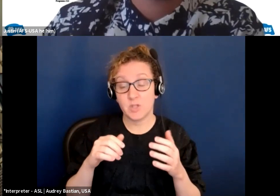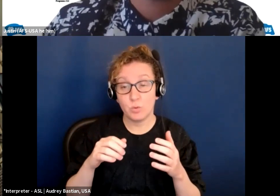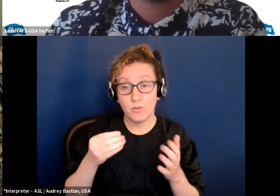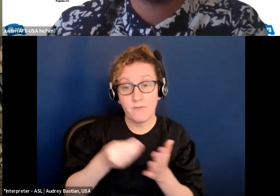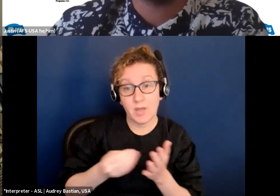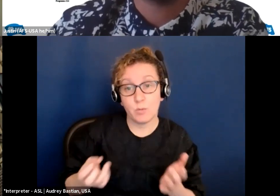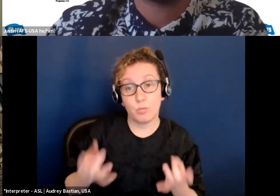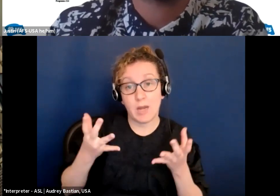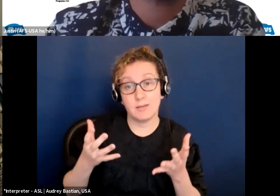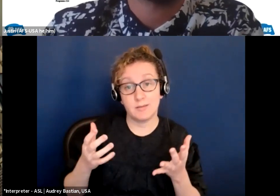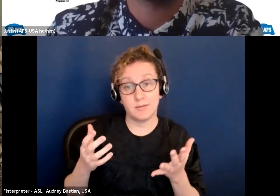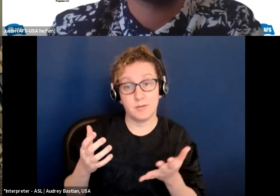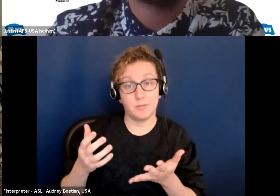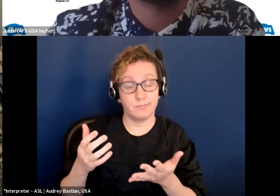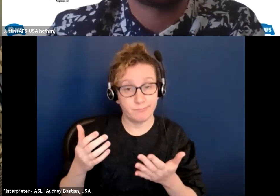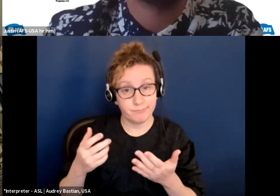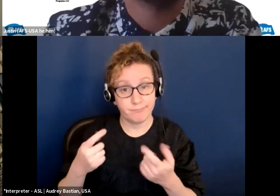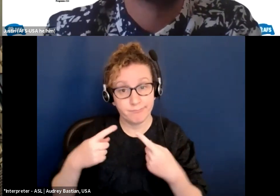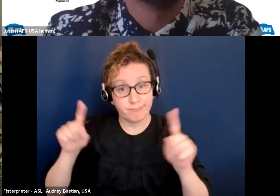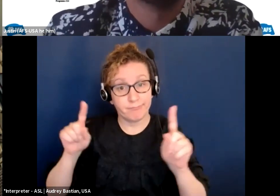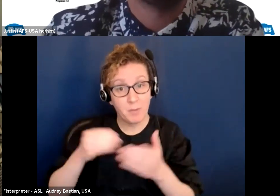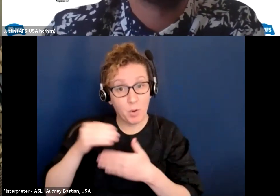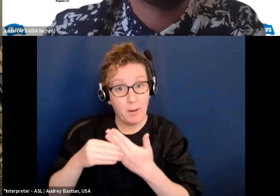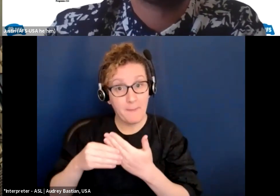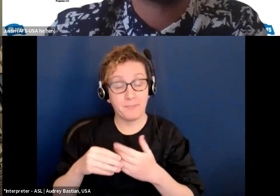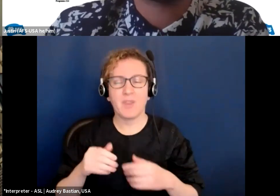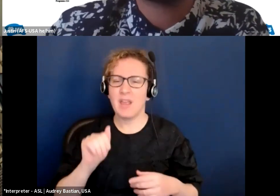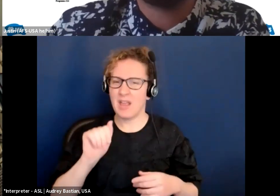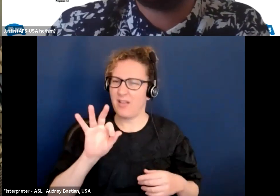One thing we do is we have a fundraising tool